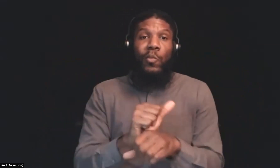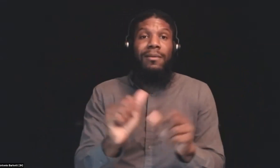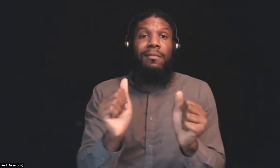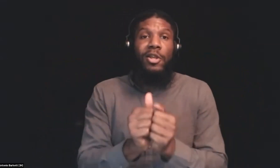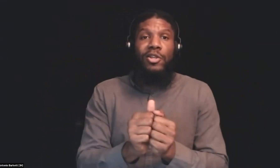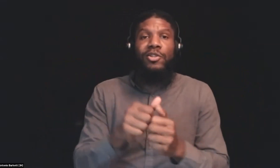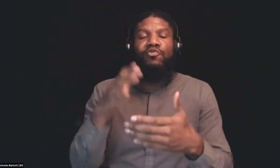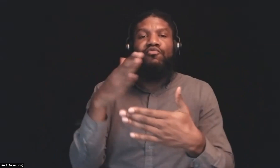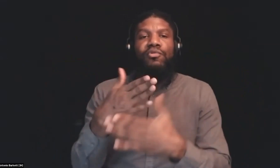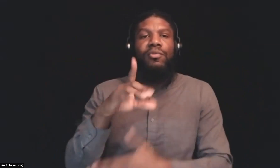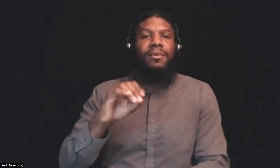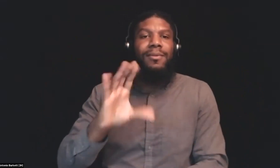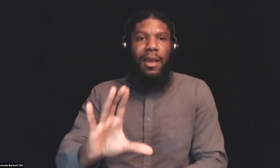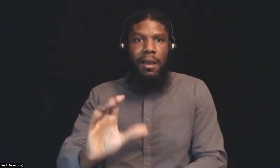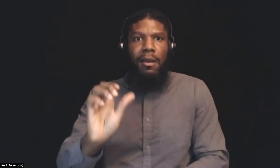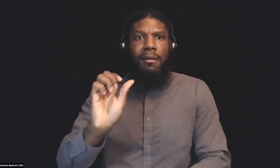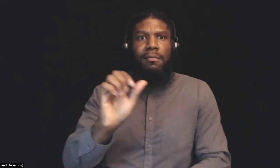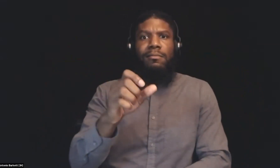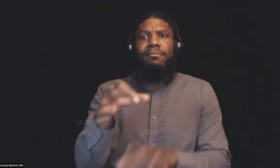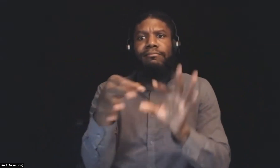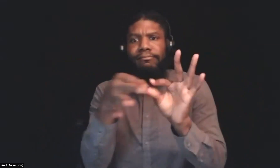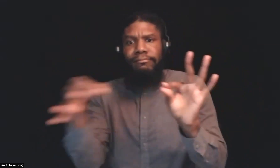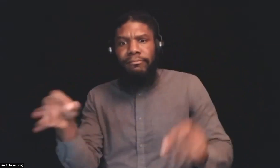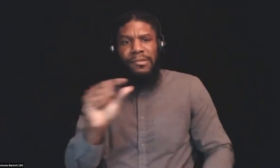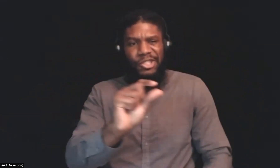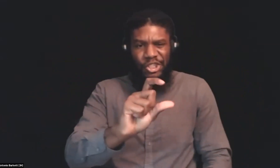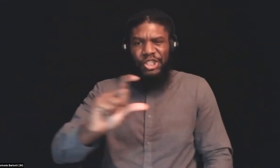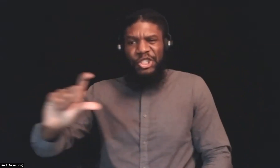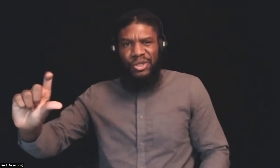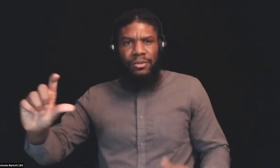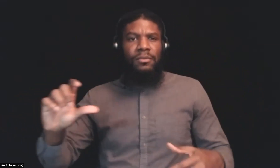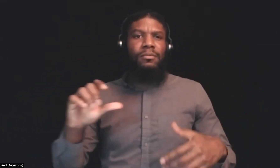and our reverse outlining strategies, etc. All of those are very visual elements that